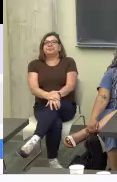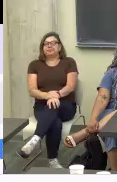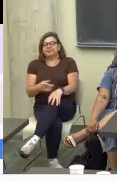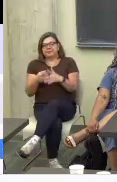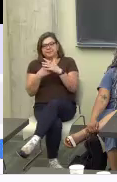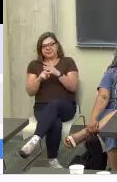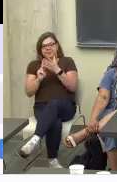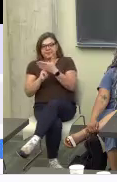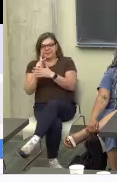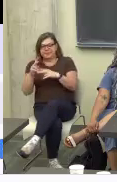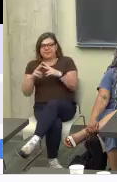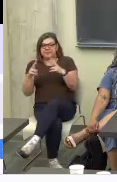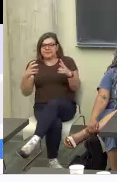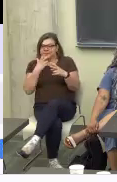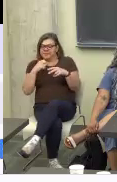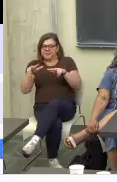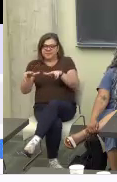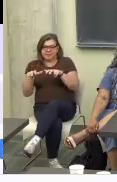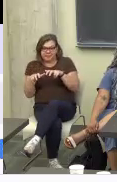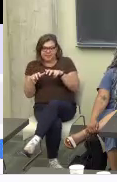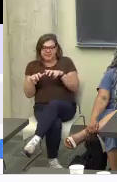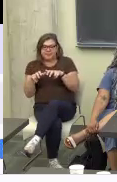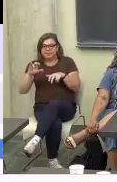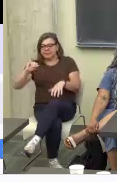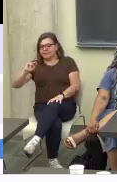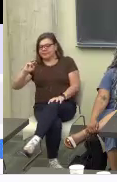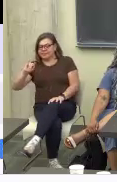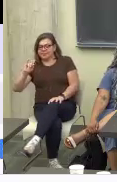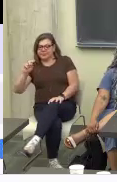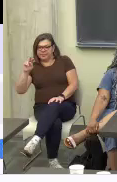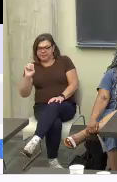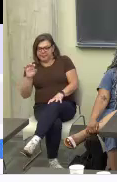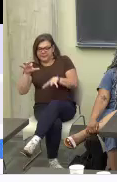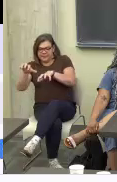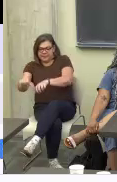that are very greedy and intrusive and they take over a new area but when they've